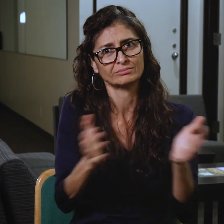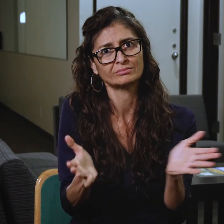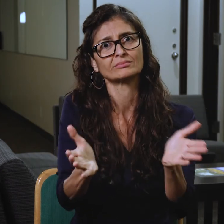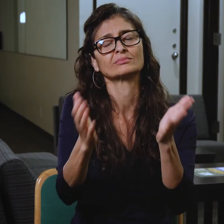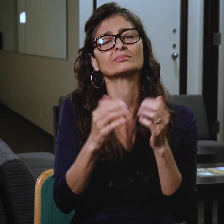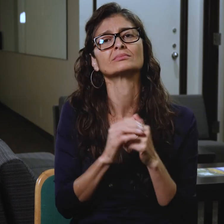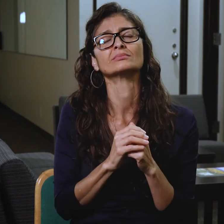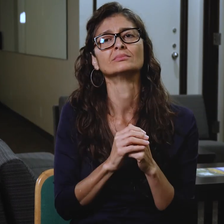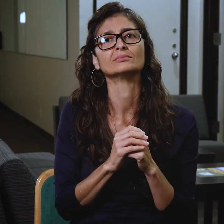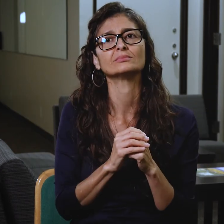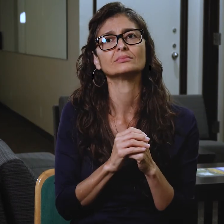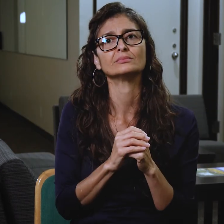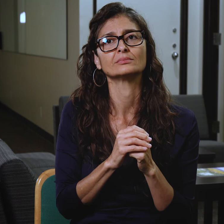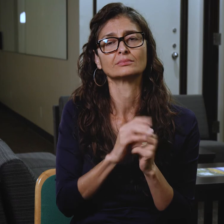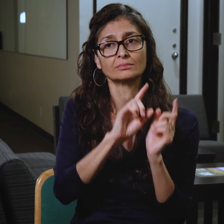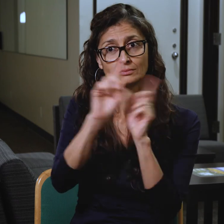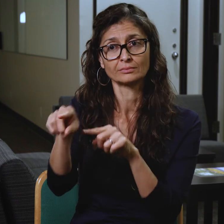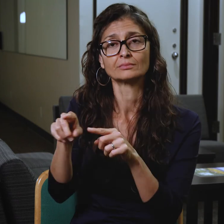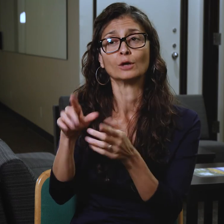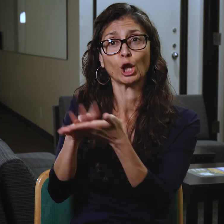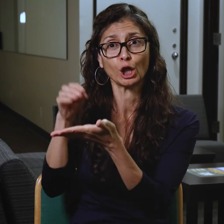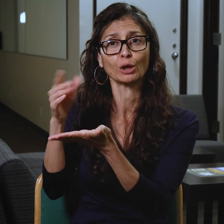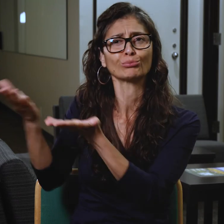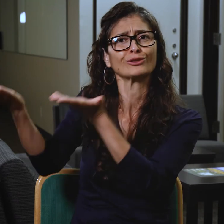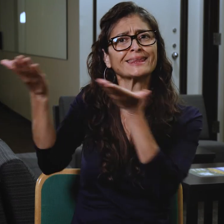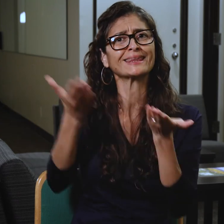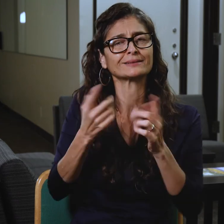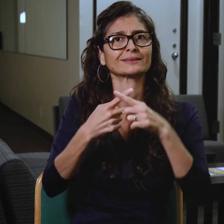It is important for school administrators to promote attendance.